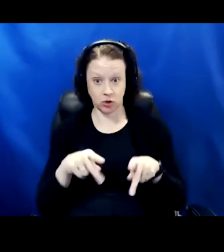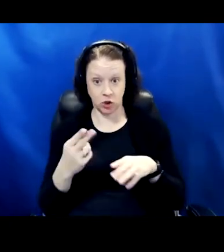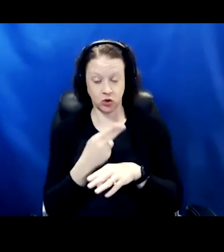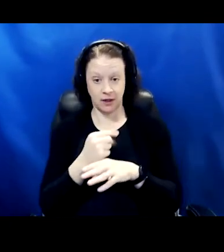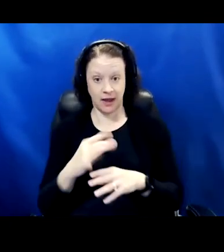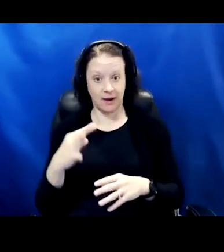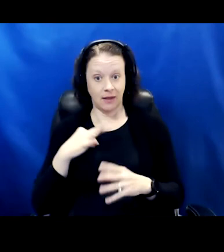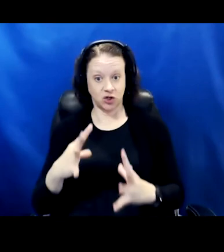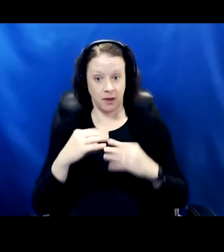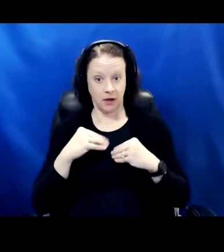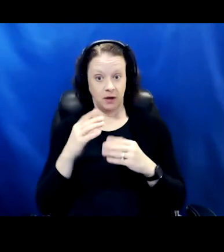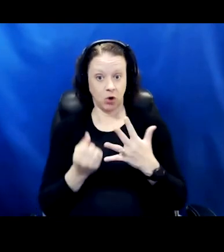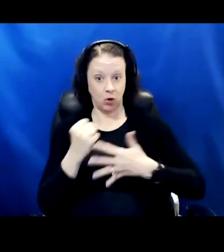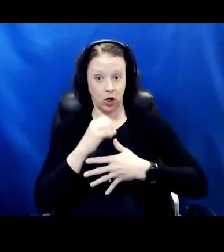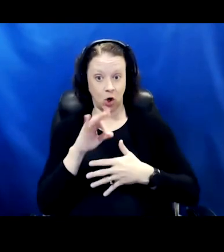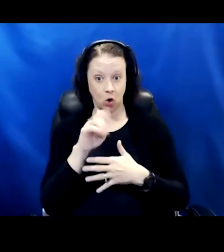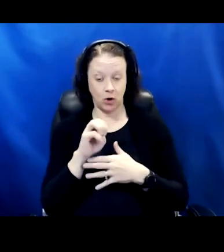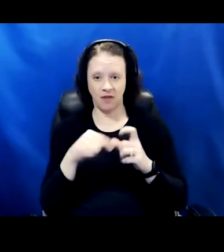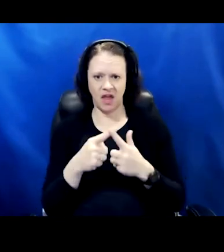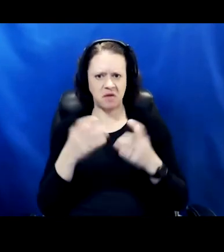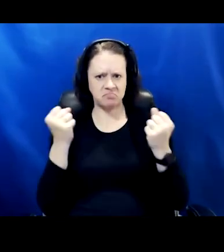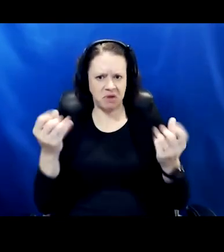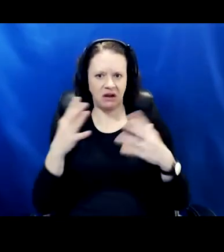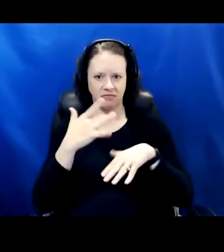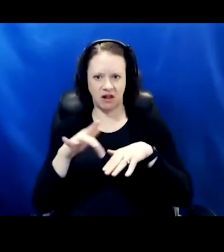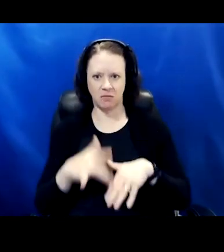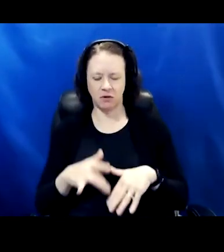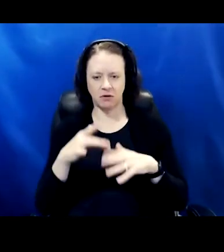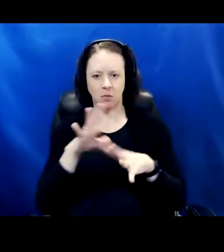and then there were all sorts of available appointments throughout Oakland and San Francisco.